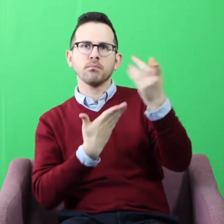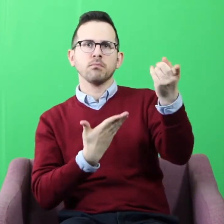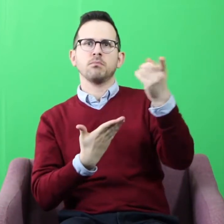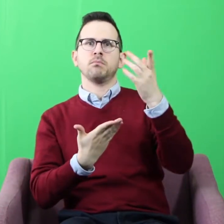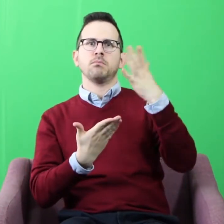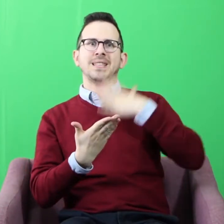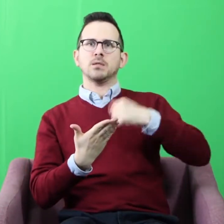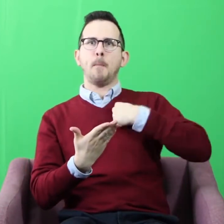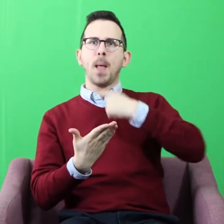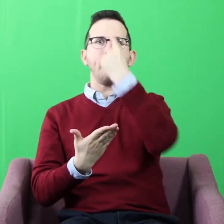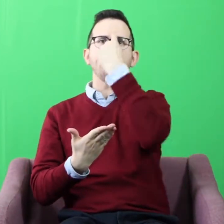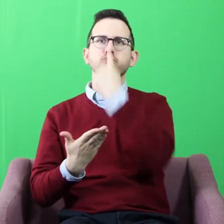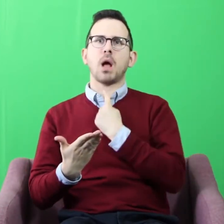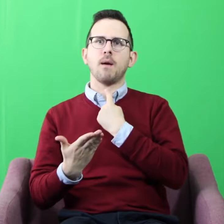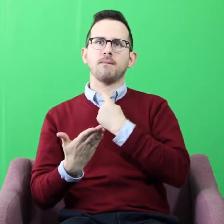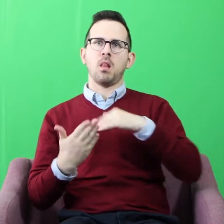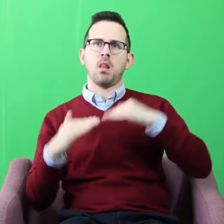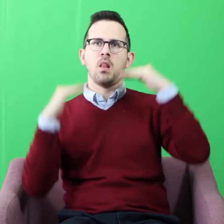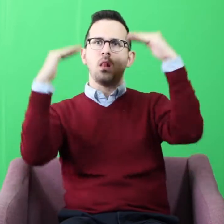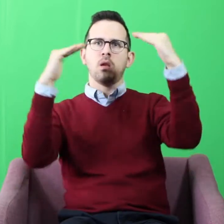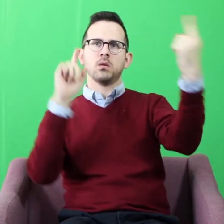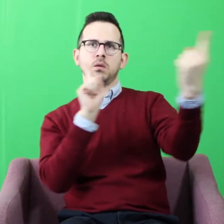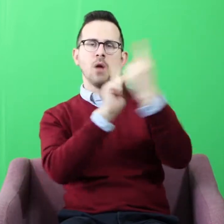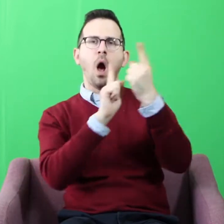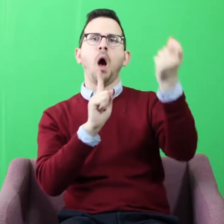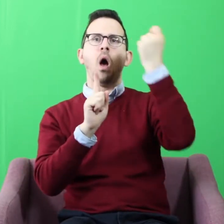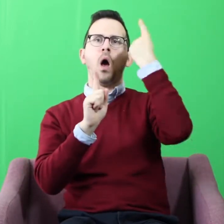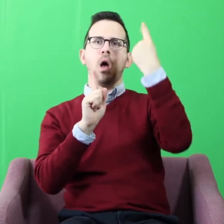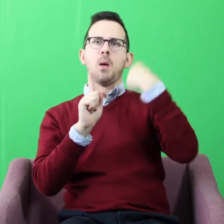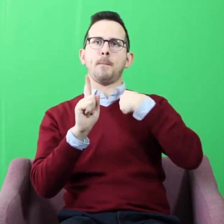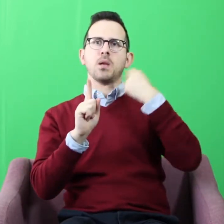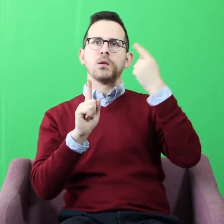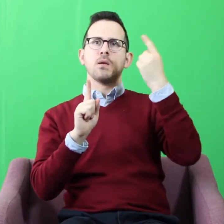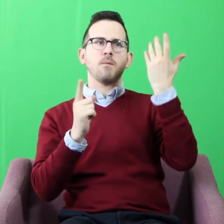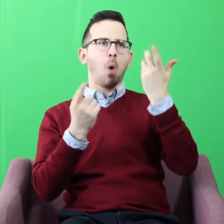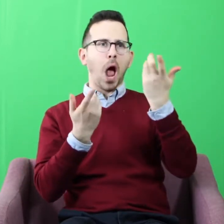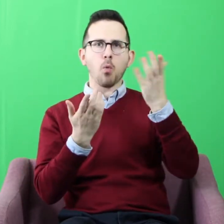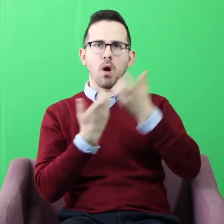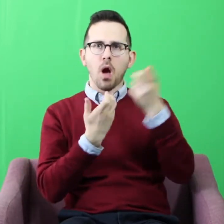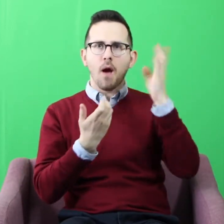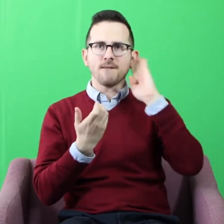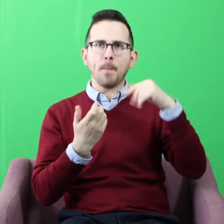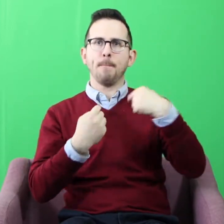This will raise my profile and they will remember that they heard information from me.